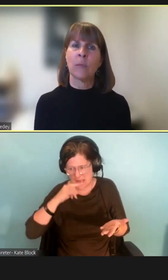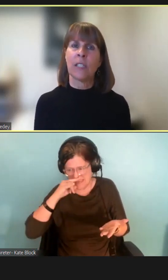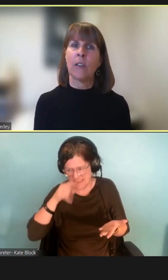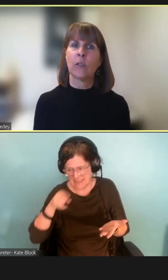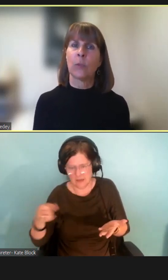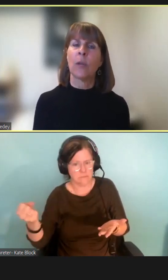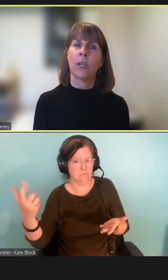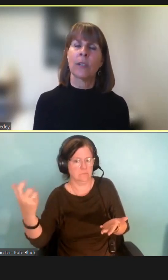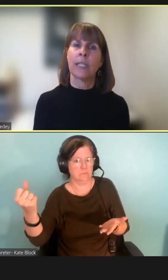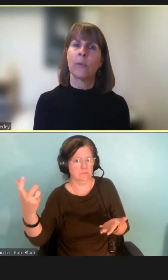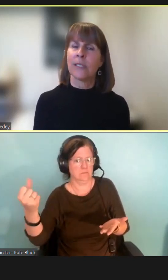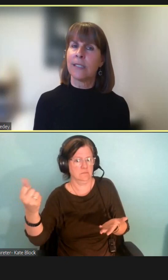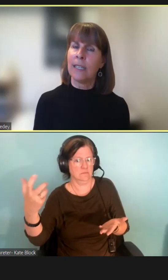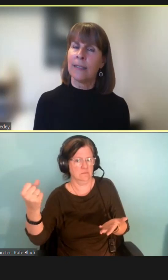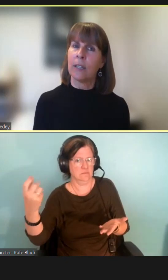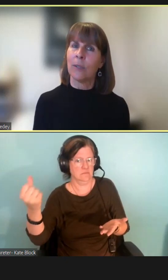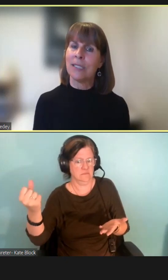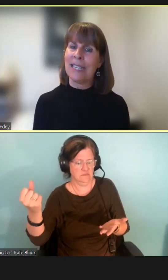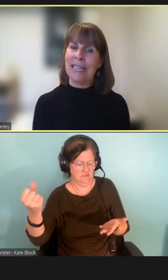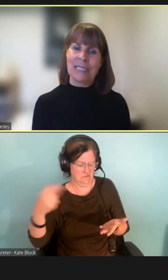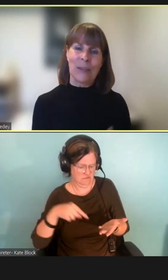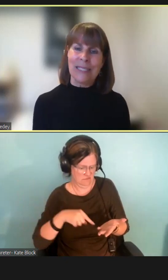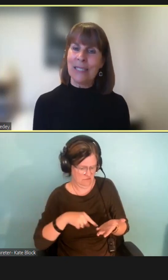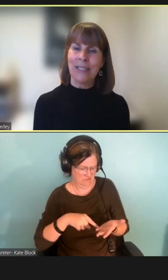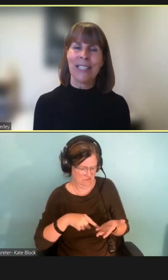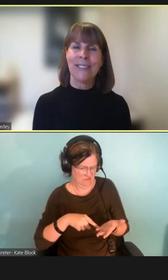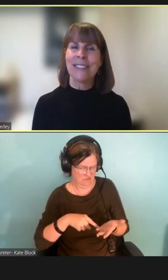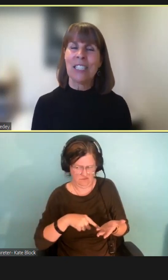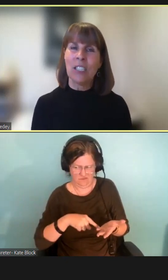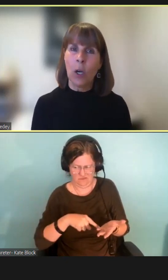themselves primarily with sign language so I guess I'm going to have to say no